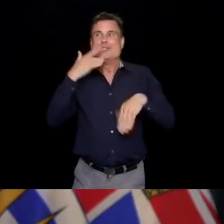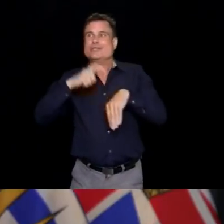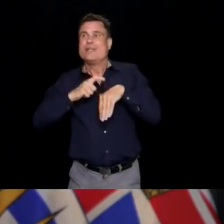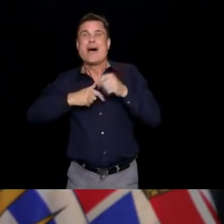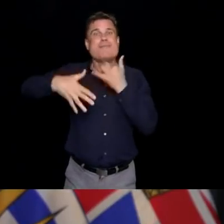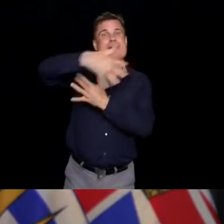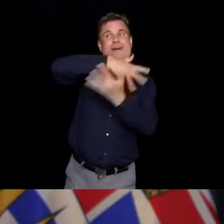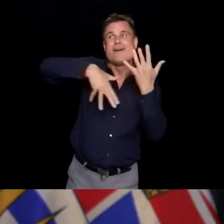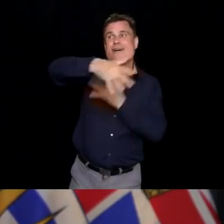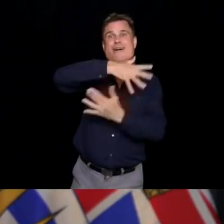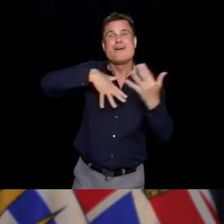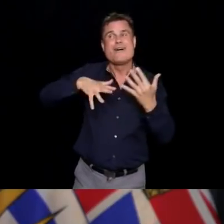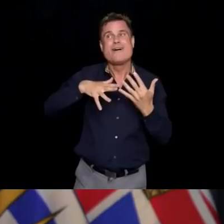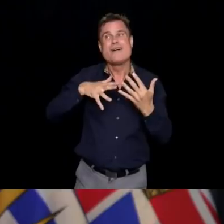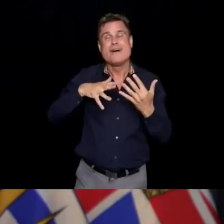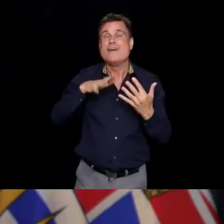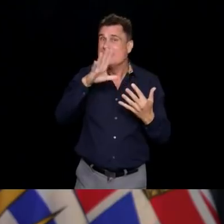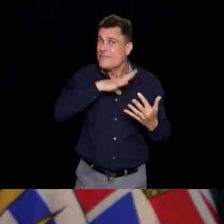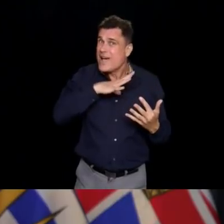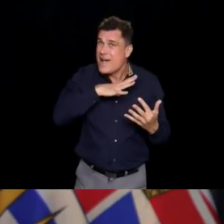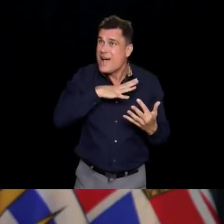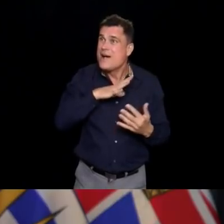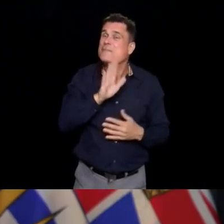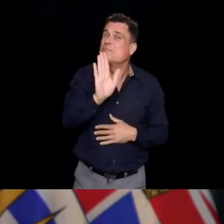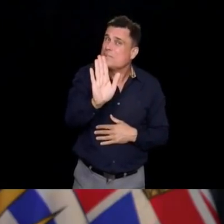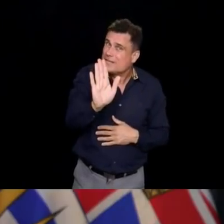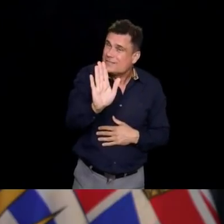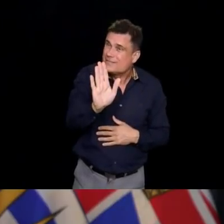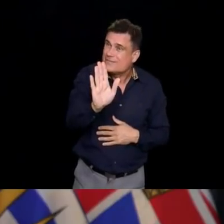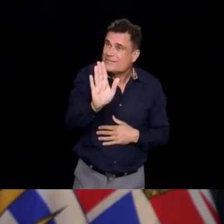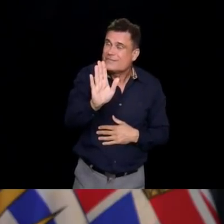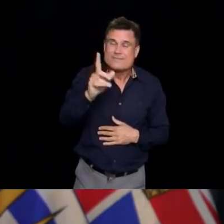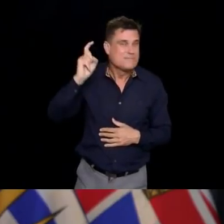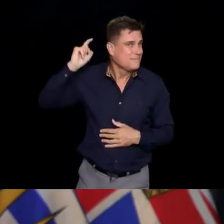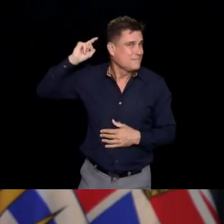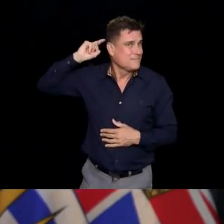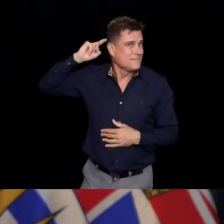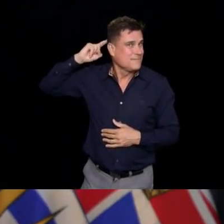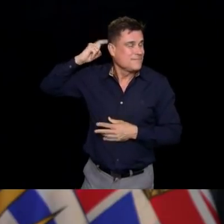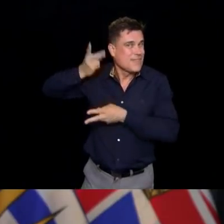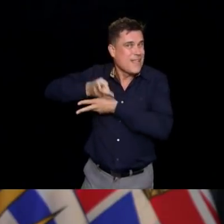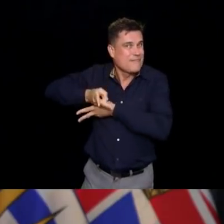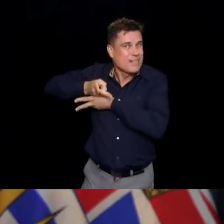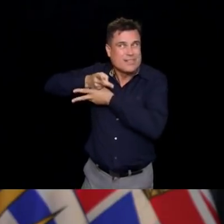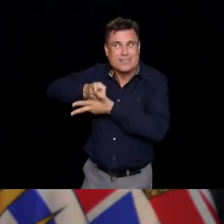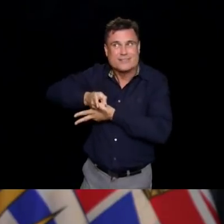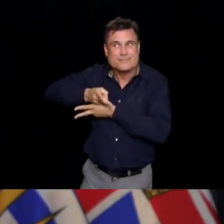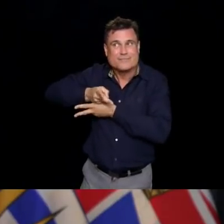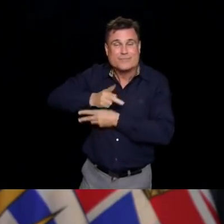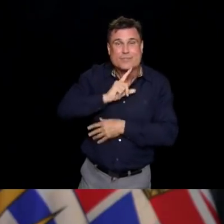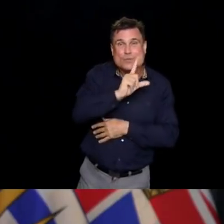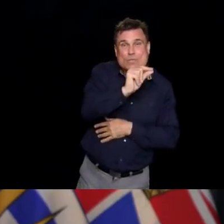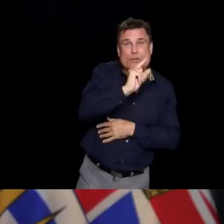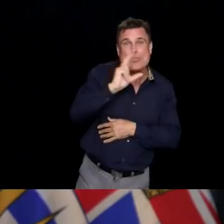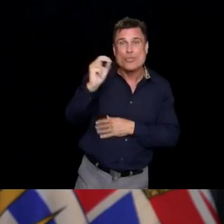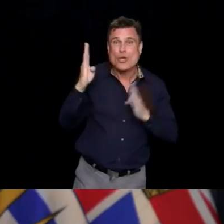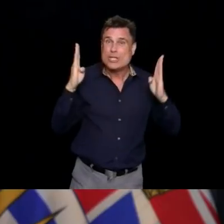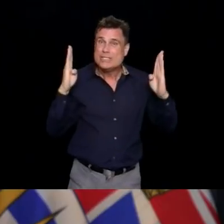I do want to be able to continue to do that. And we also are aware that while the severity of illness for those people in their 20s and